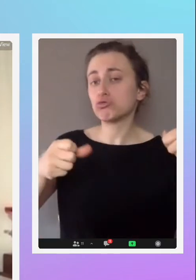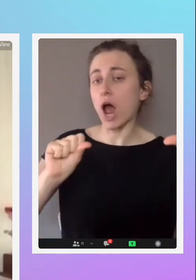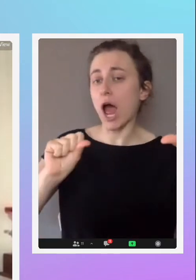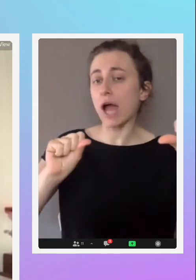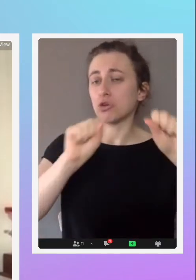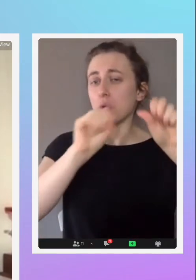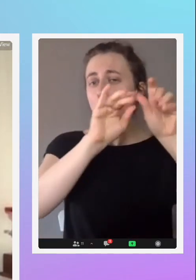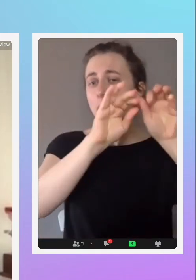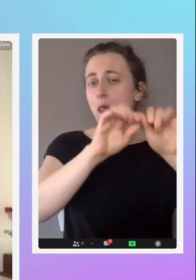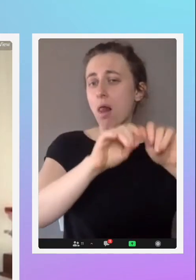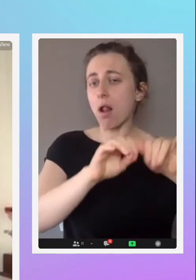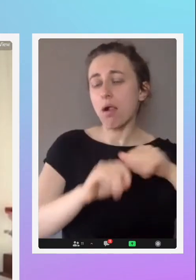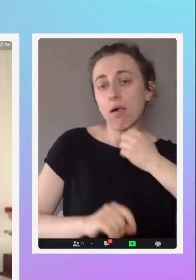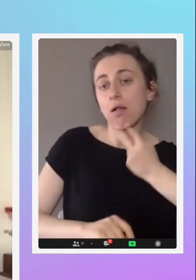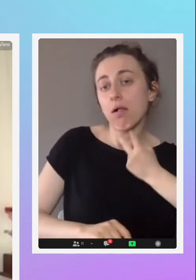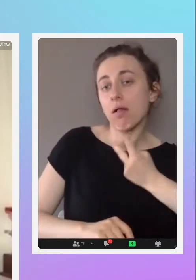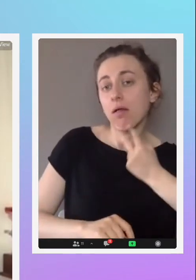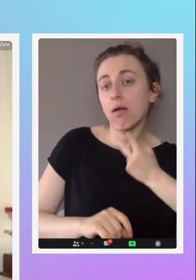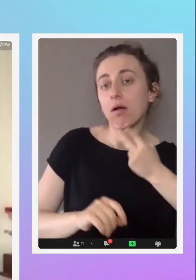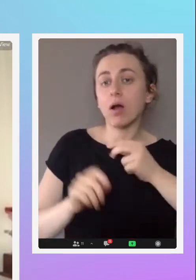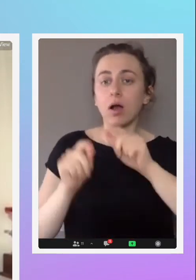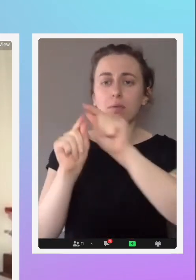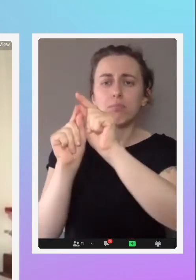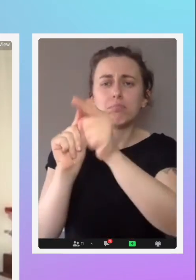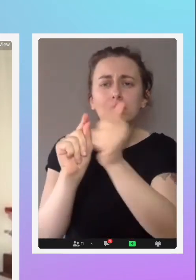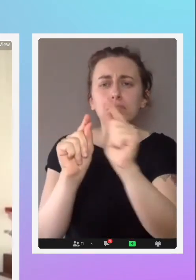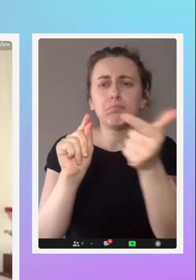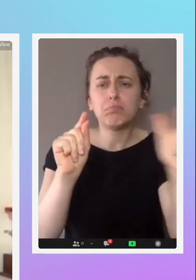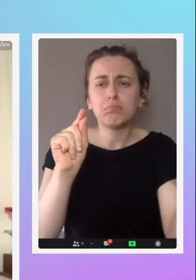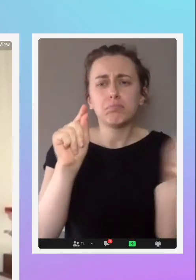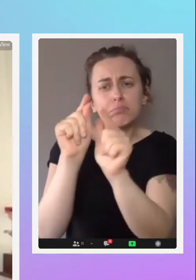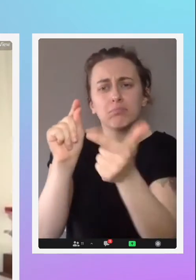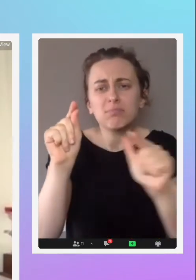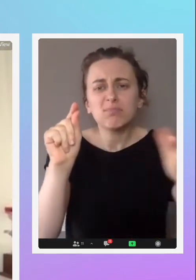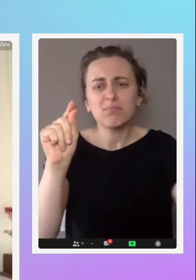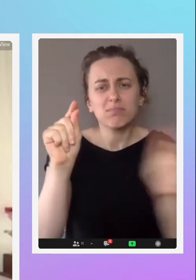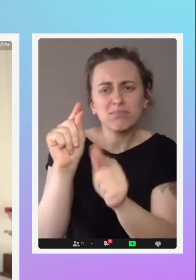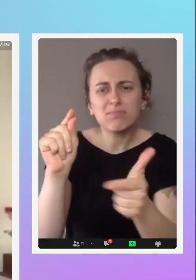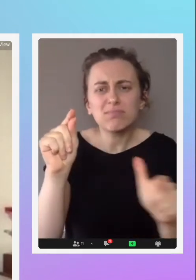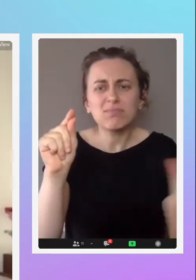in some kind of serial fashion. Well, if you're a web page designer